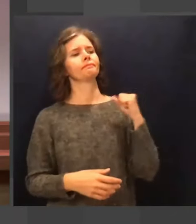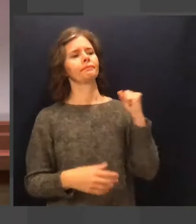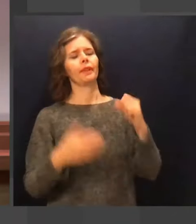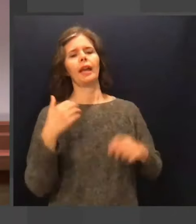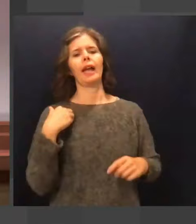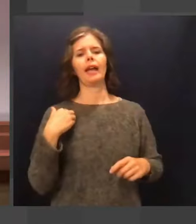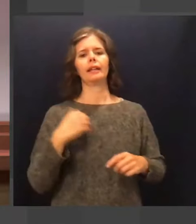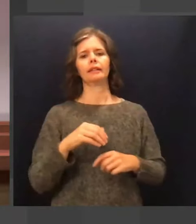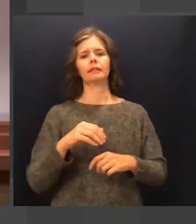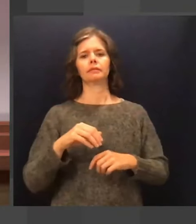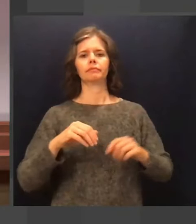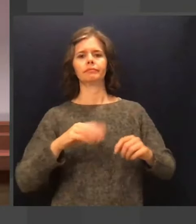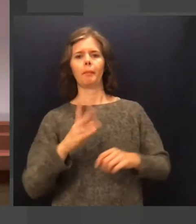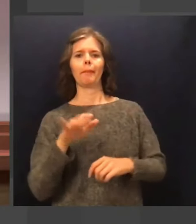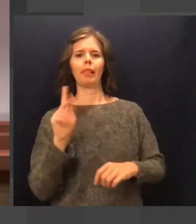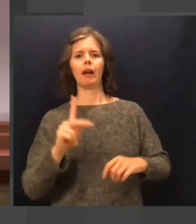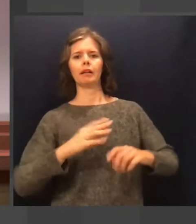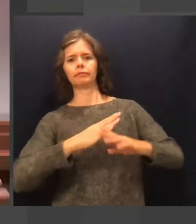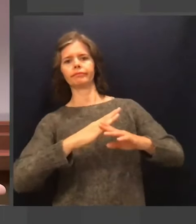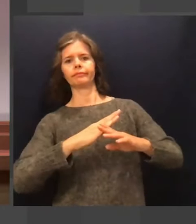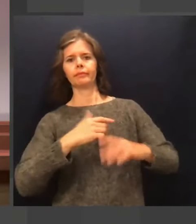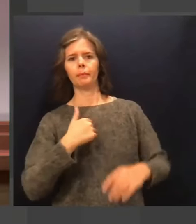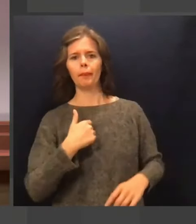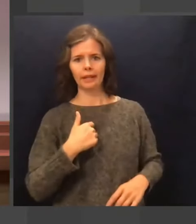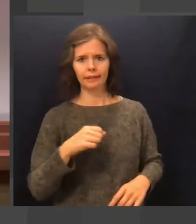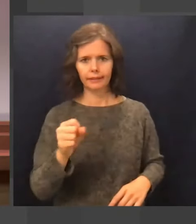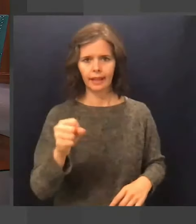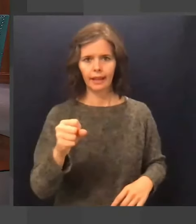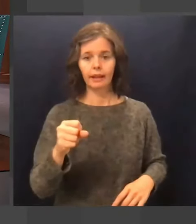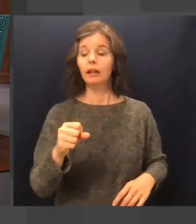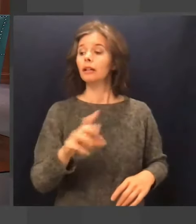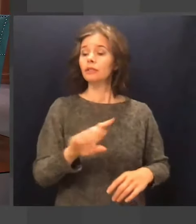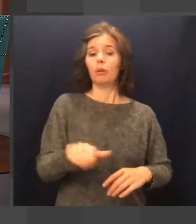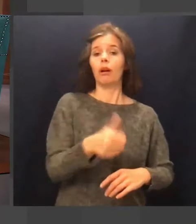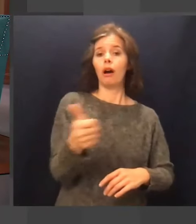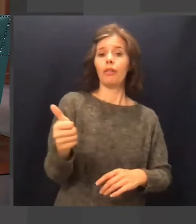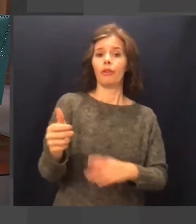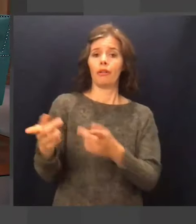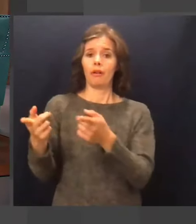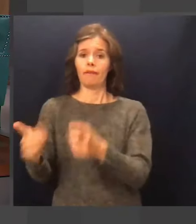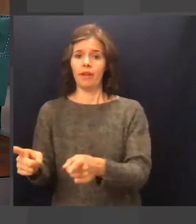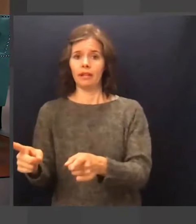ON THERE. THE BLOCK THAT WAS IN MY WAY.